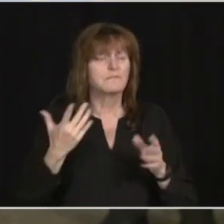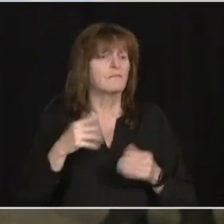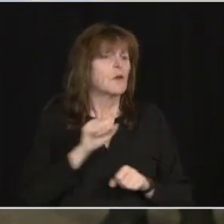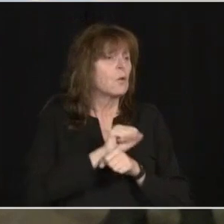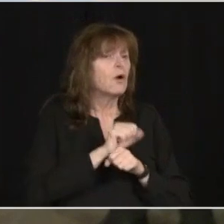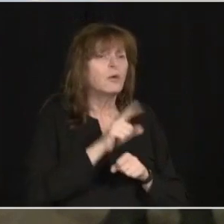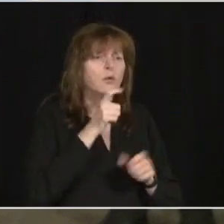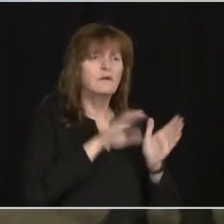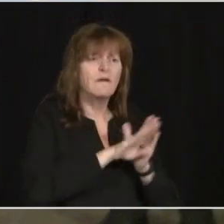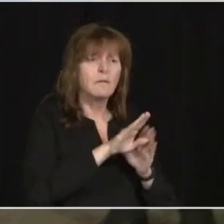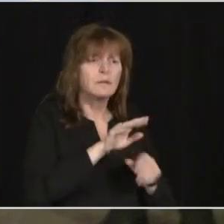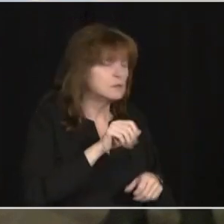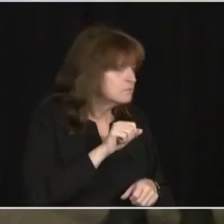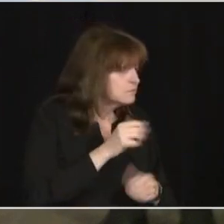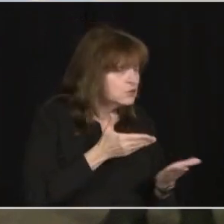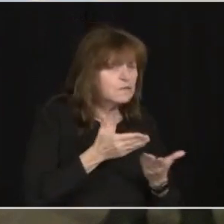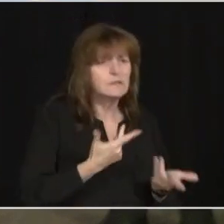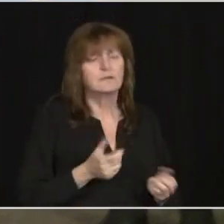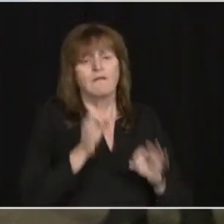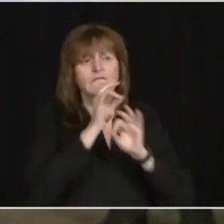society, women and men who